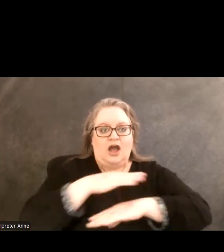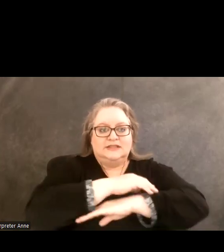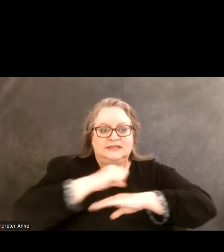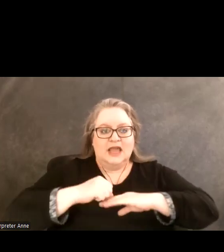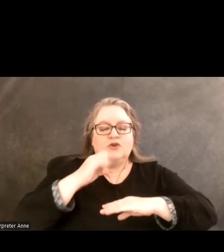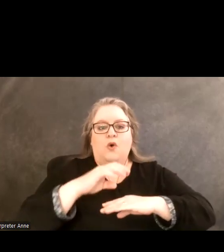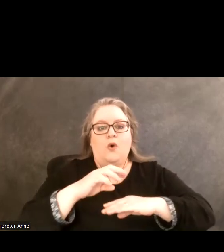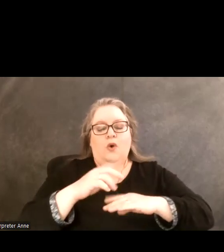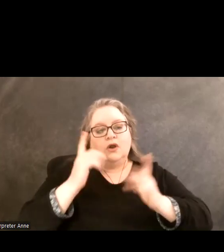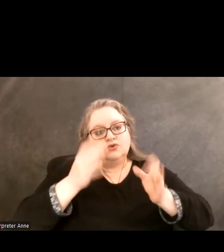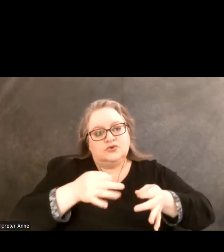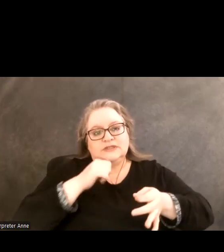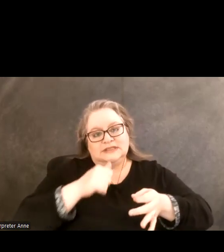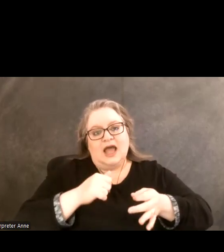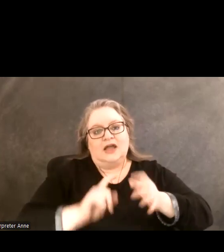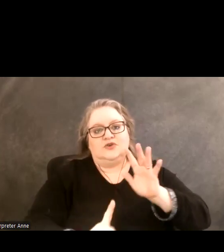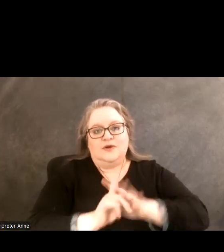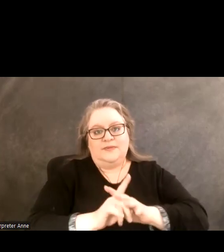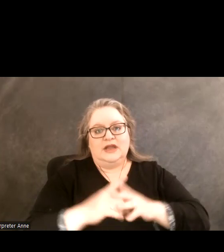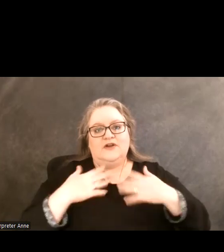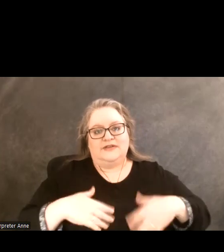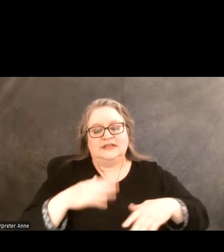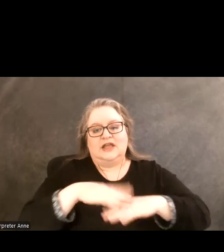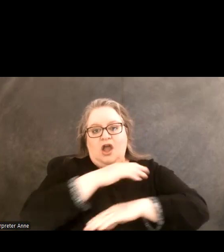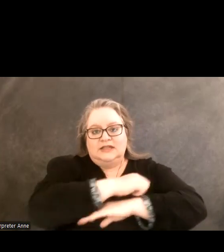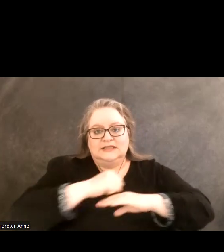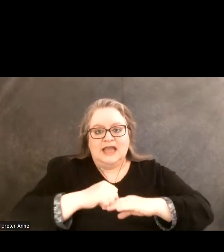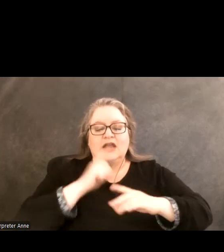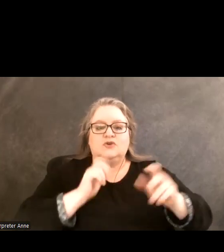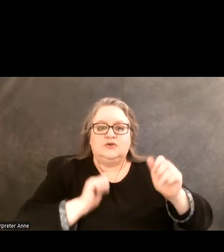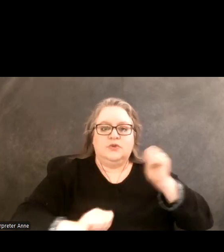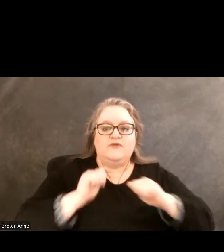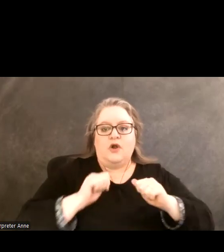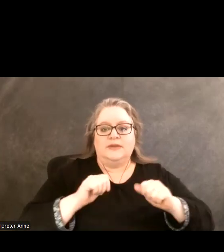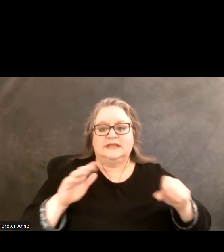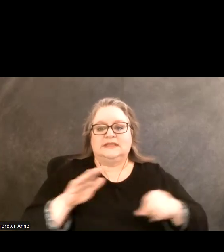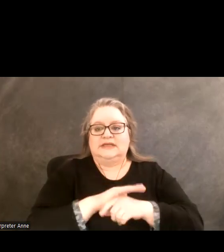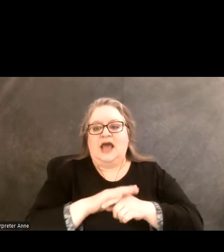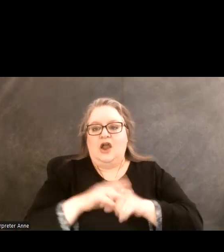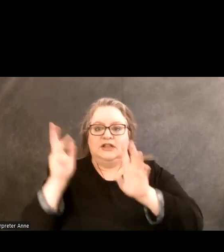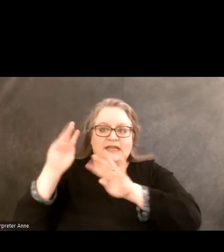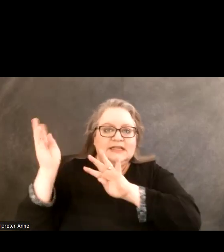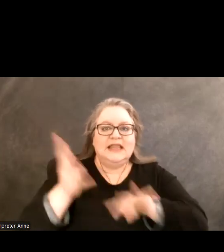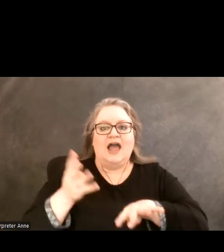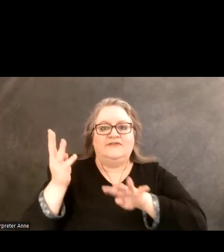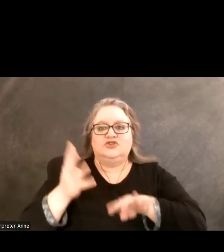chooses not to appear physically on stage whose performance is entirely live-streamed on to that screen.